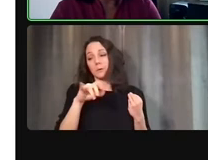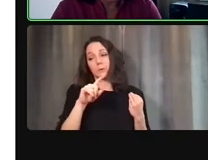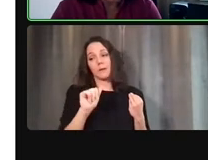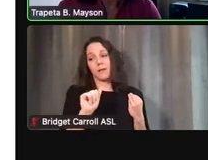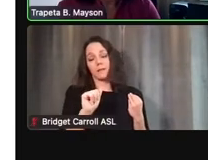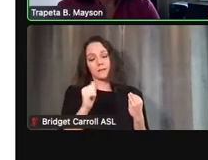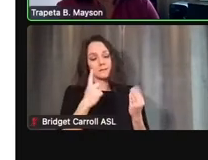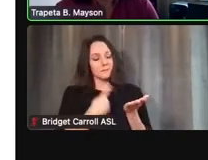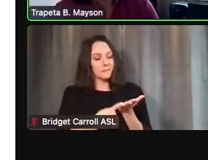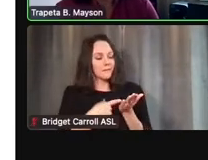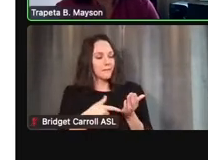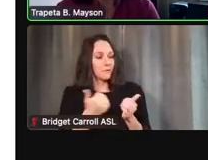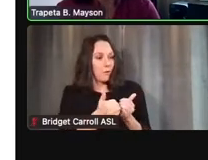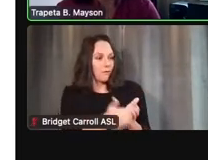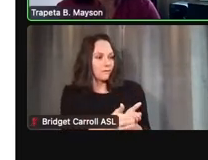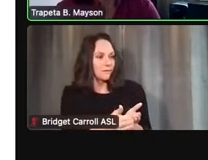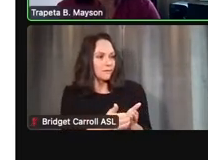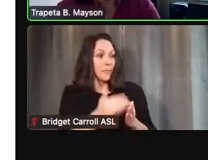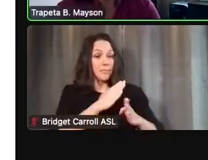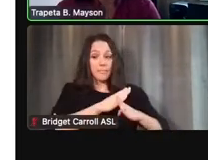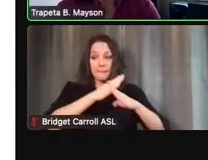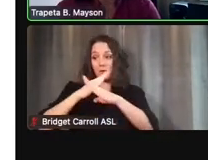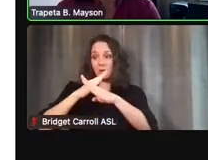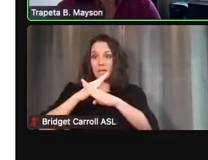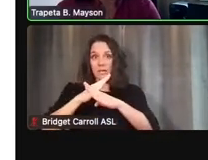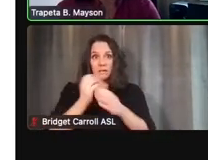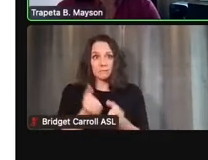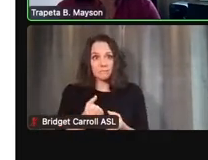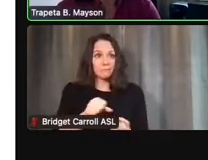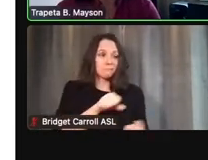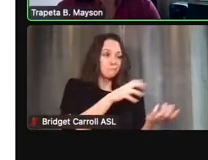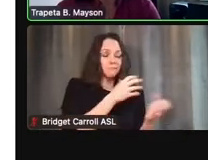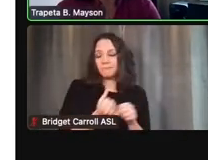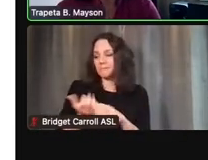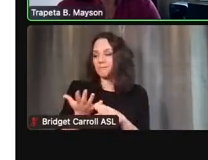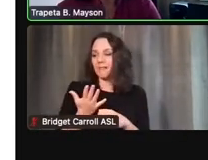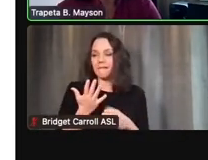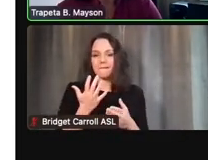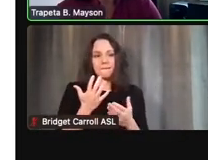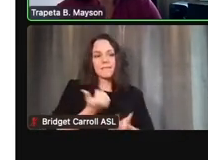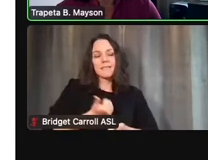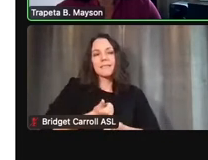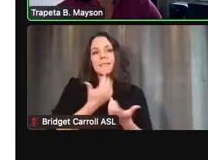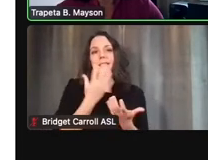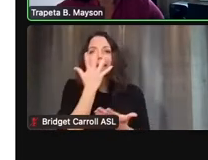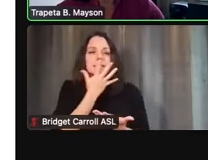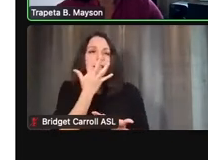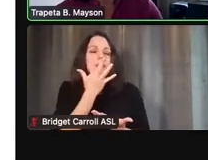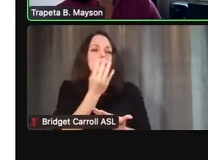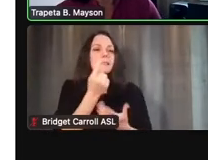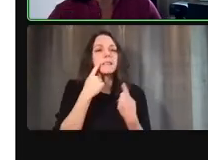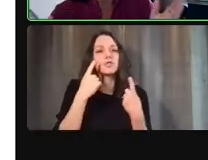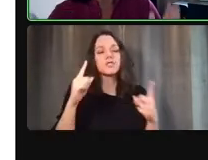about breaking the barriers of the aesthetics and achievements of the poets. The poets are far ranging.